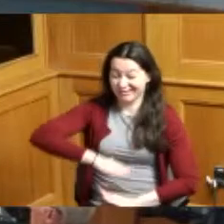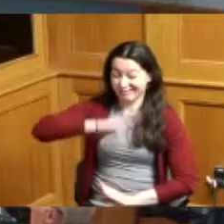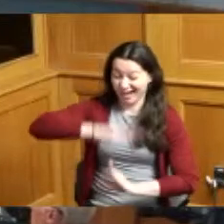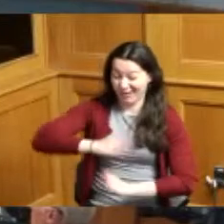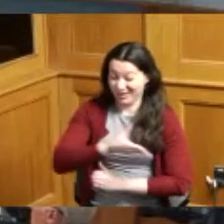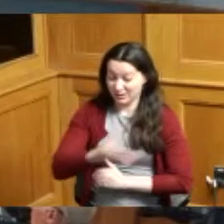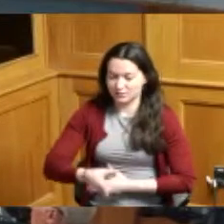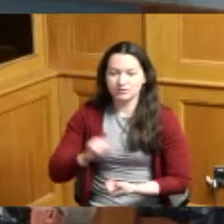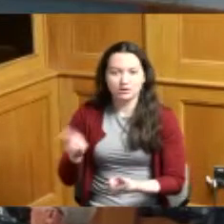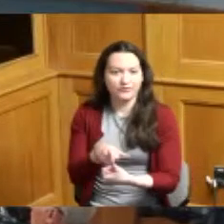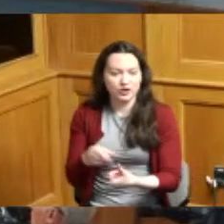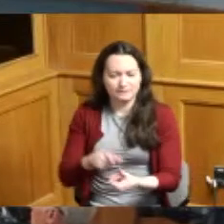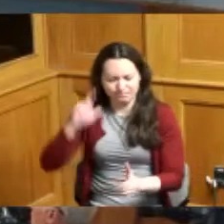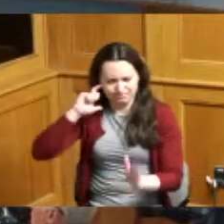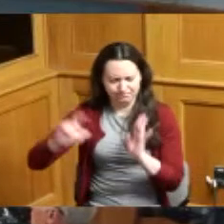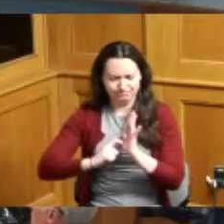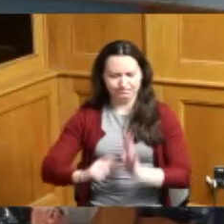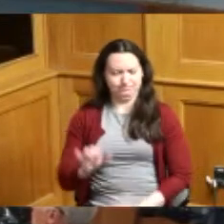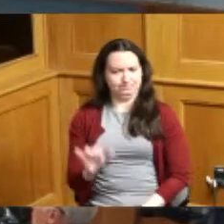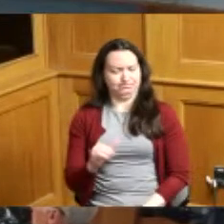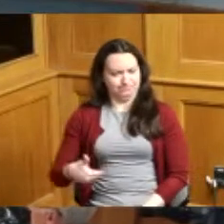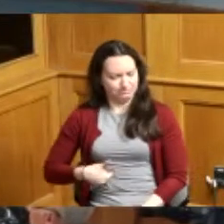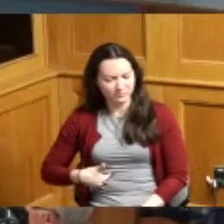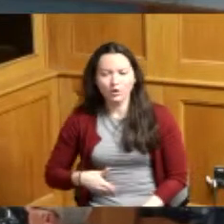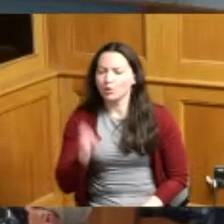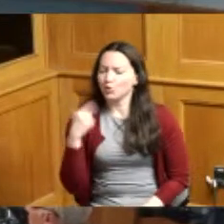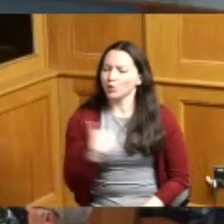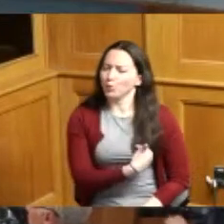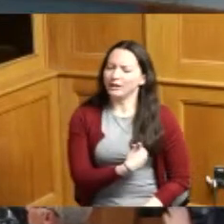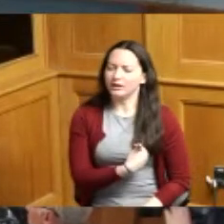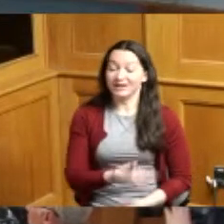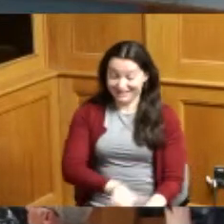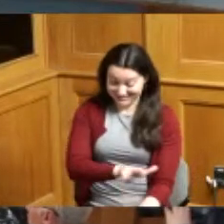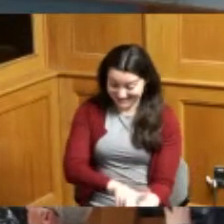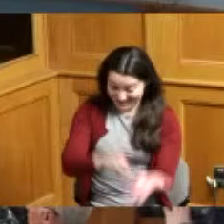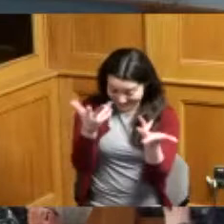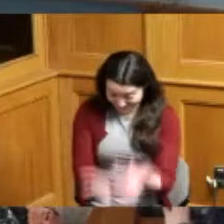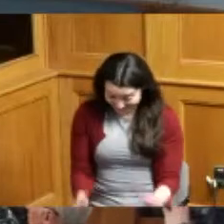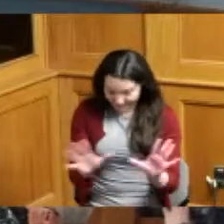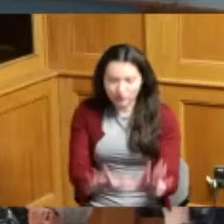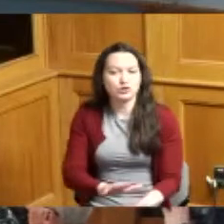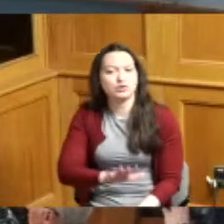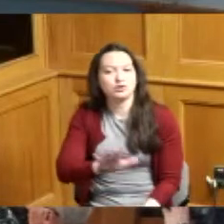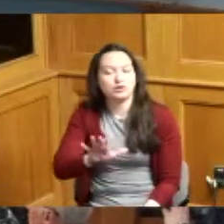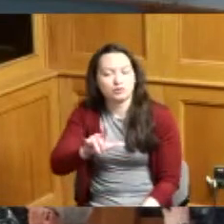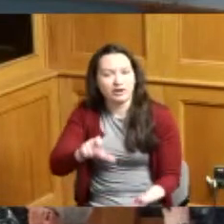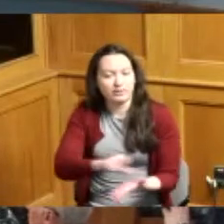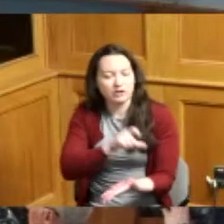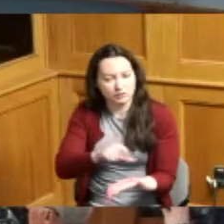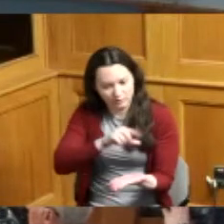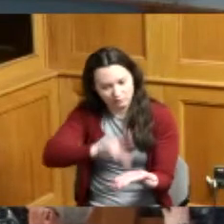the first thing that stuck out at me is that it said we would once you sign this 25 pages um